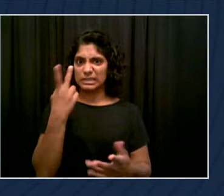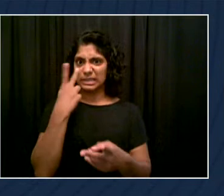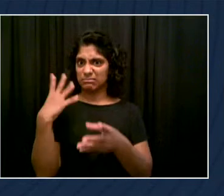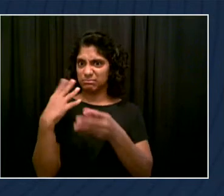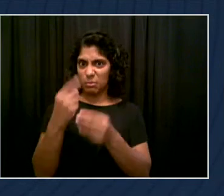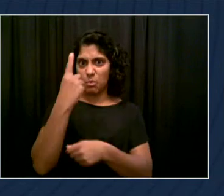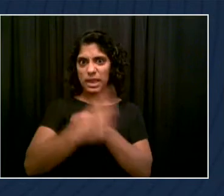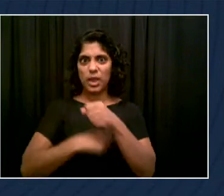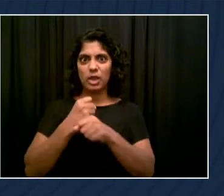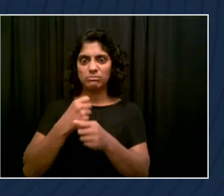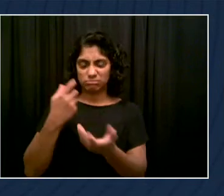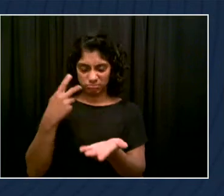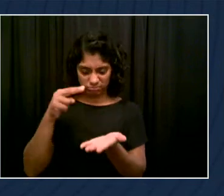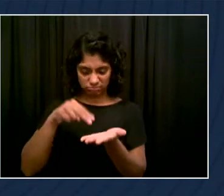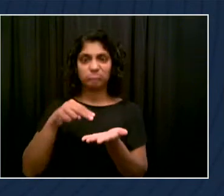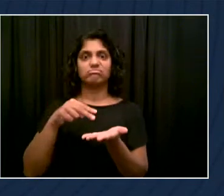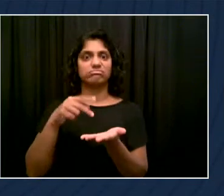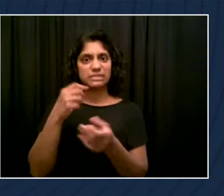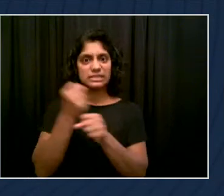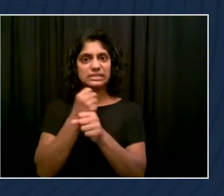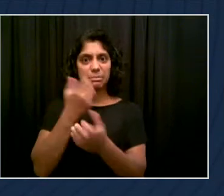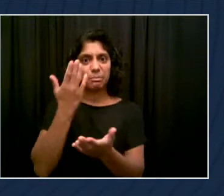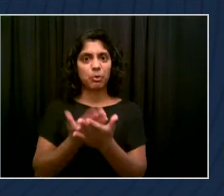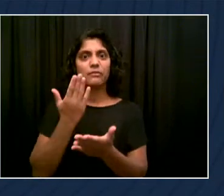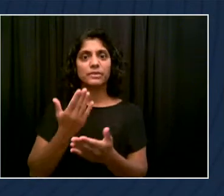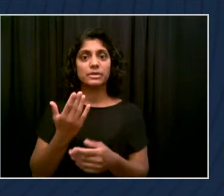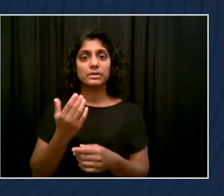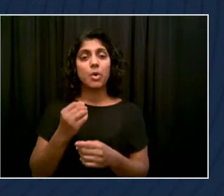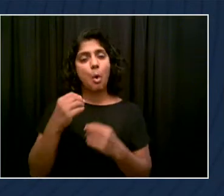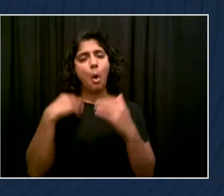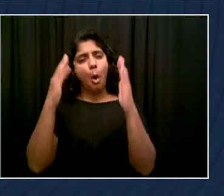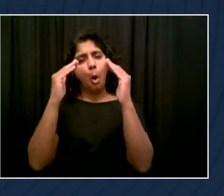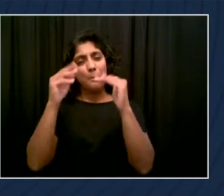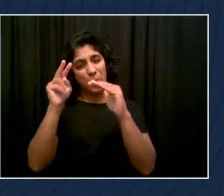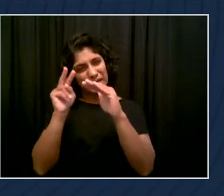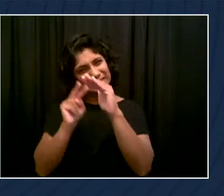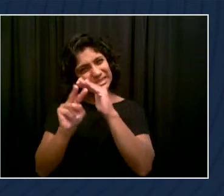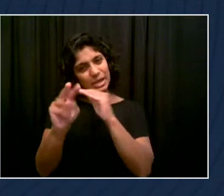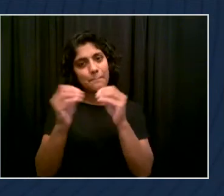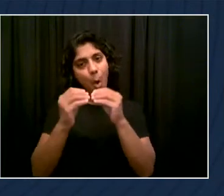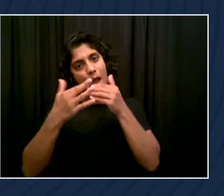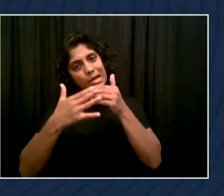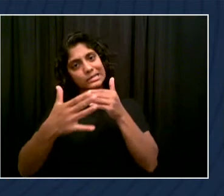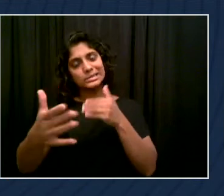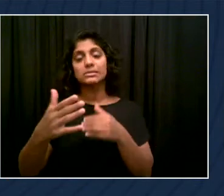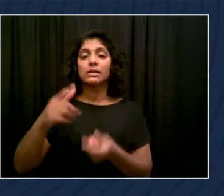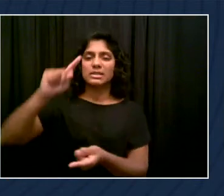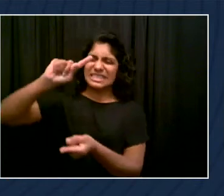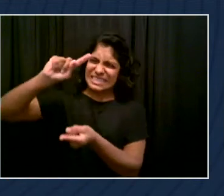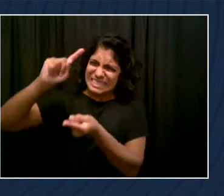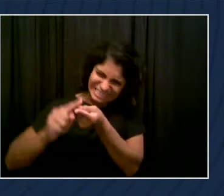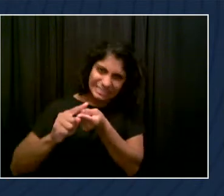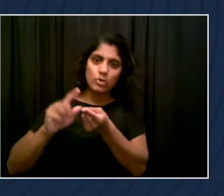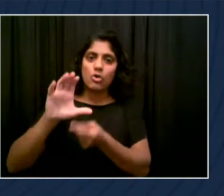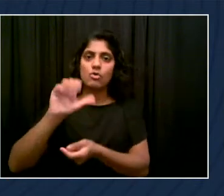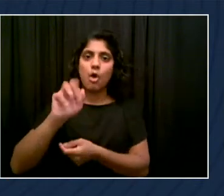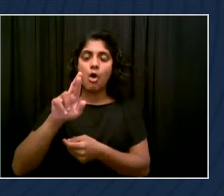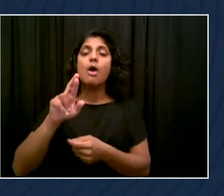PLACES HAVE IPLMEMENTED CONGESTION PRICING. WE EXPECT WE'LL SEE A CRDEEASE OF 2.1 BILLION GREENHOUSE GAS